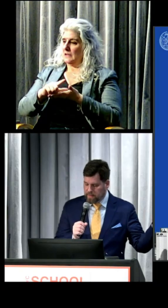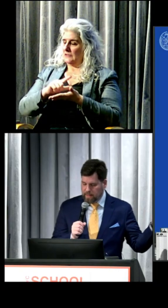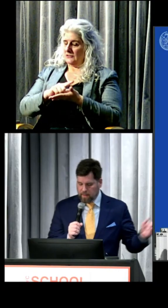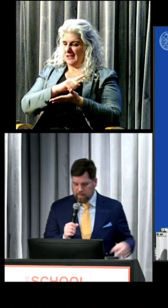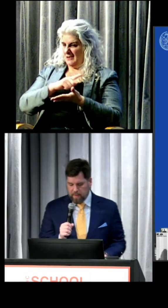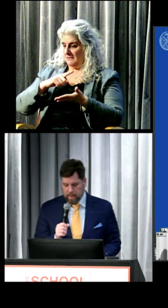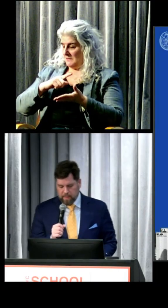tables.